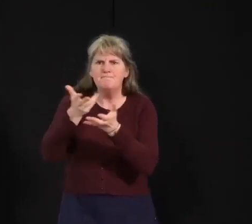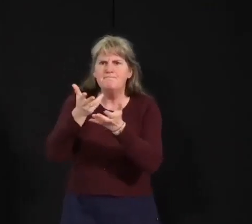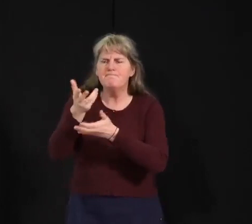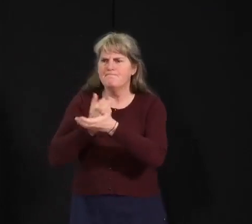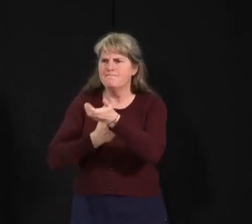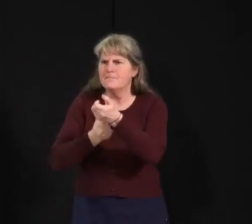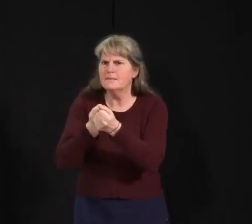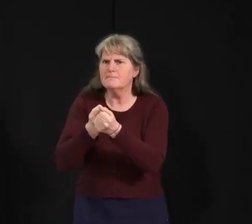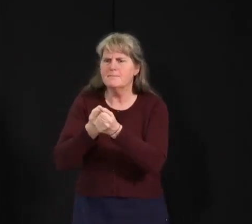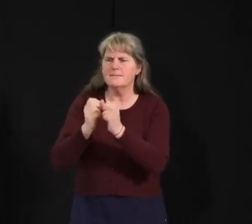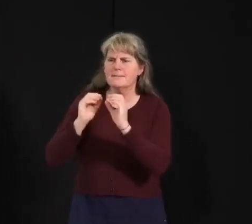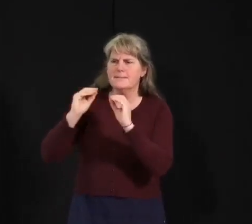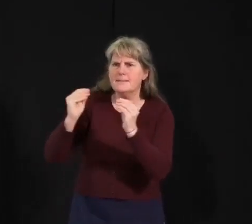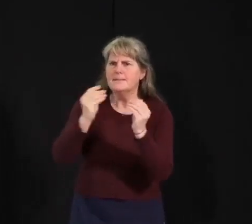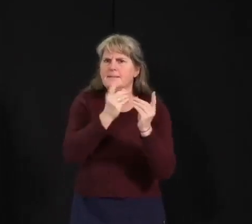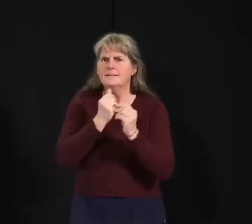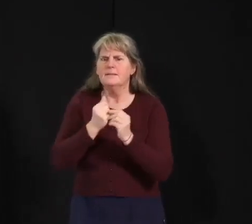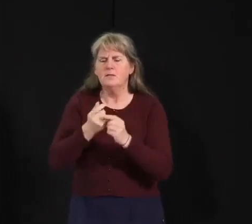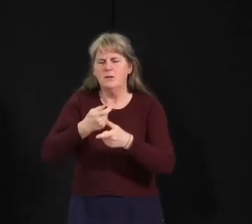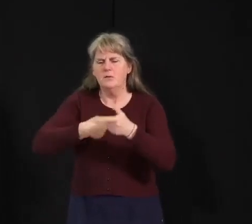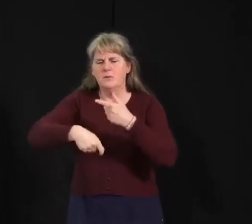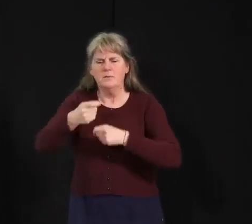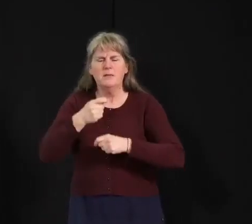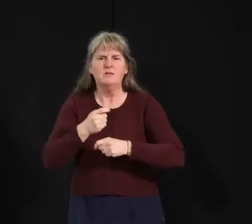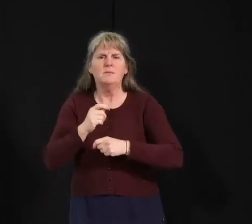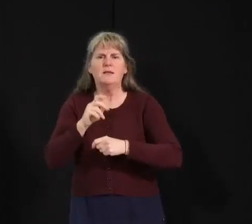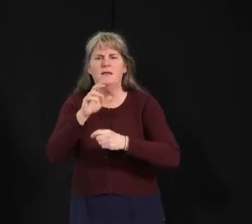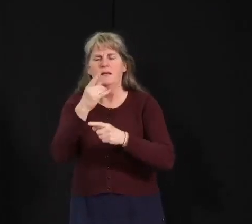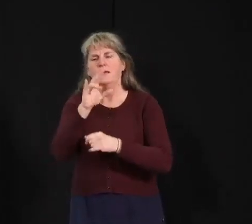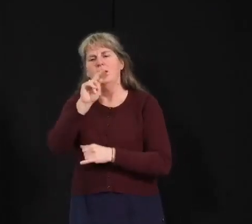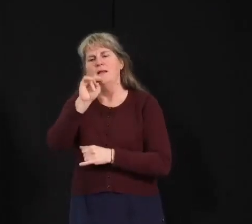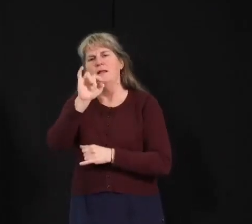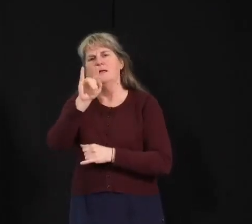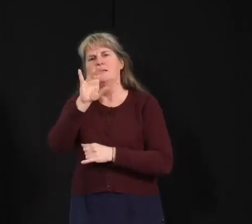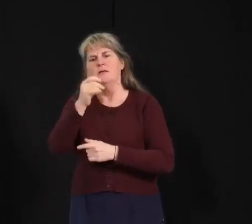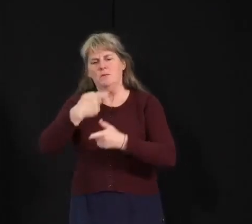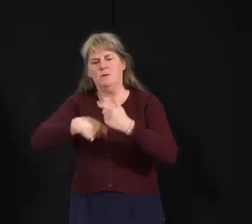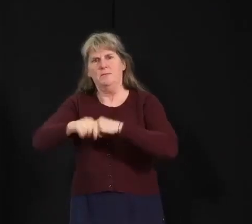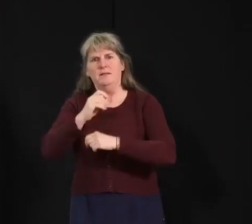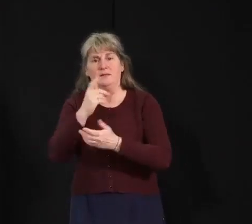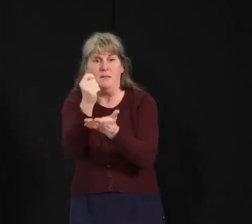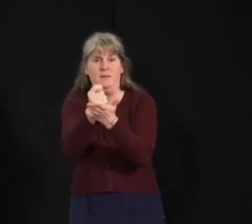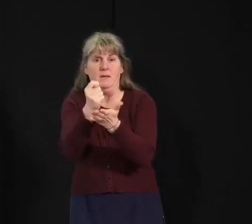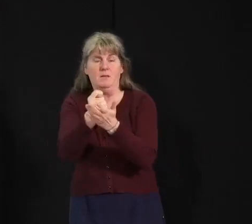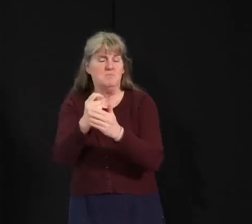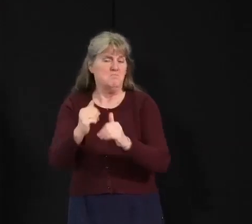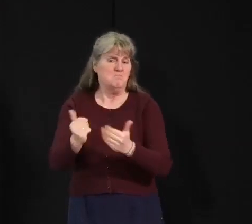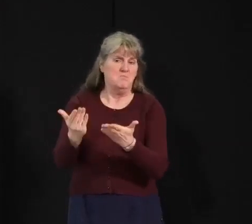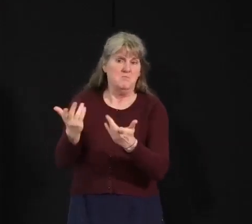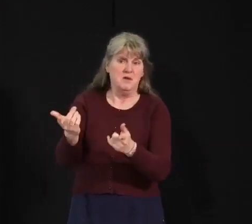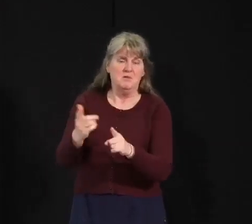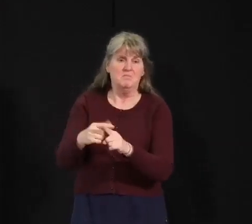getting help. One good resource is the quick path program and they're ready